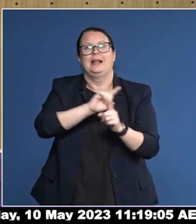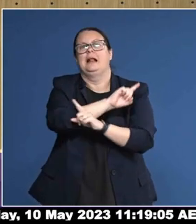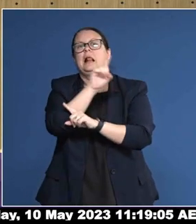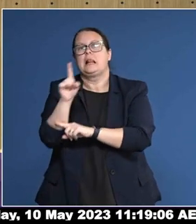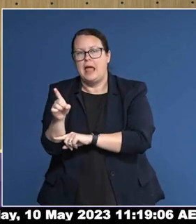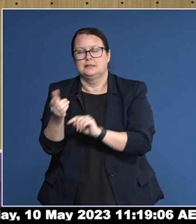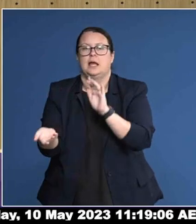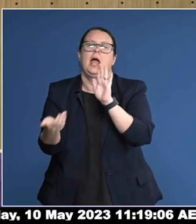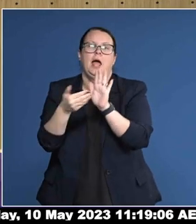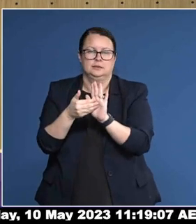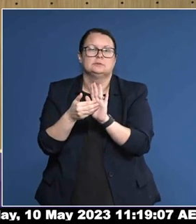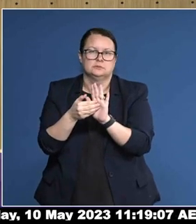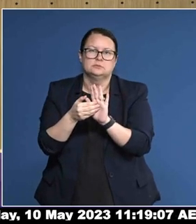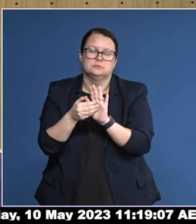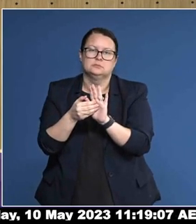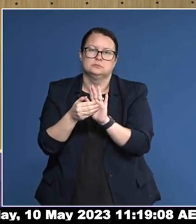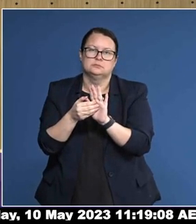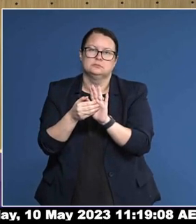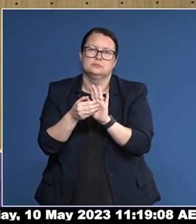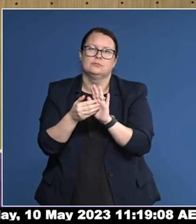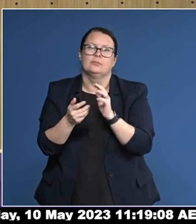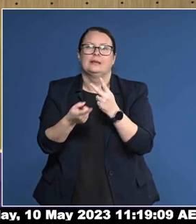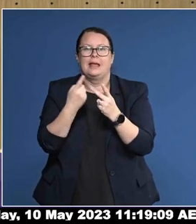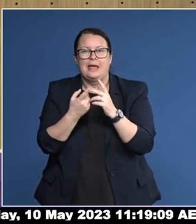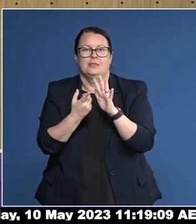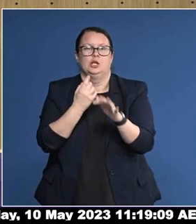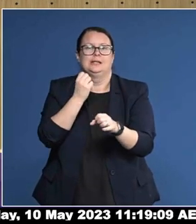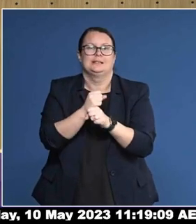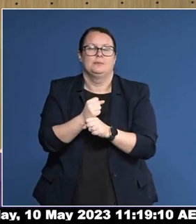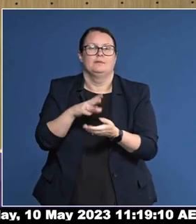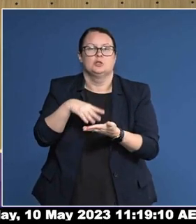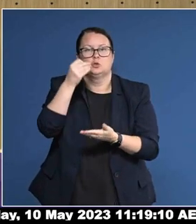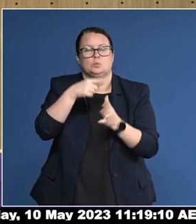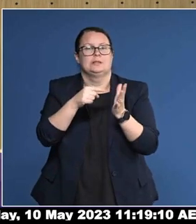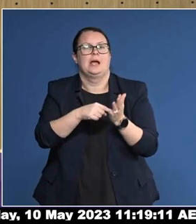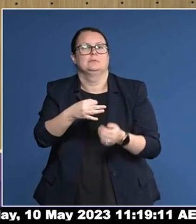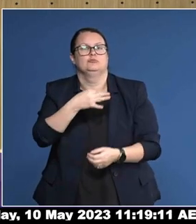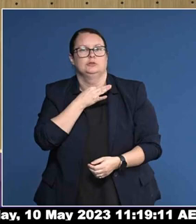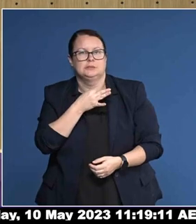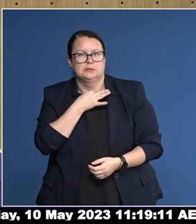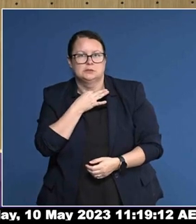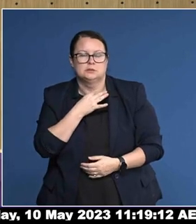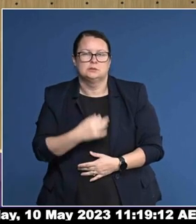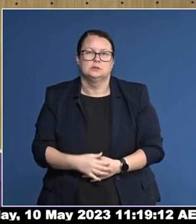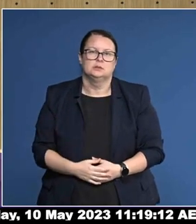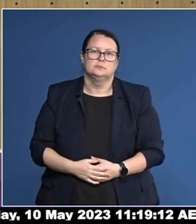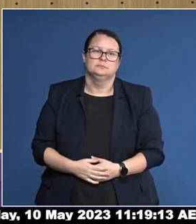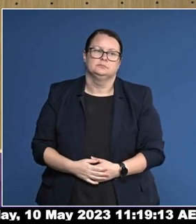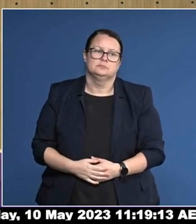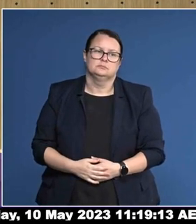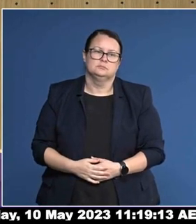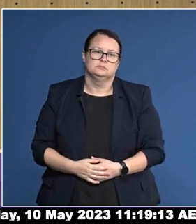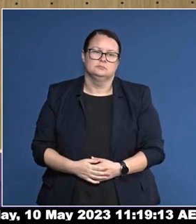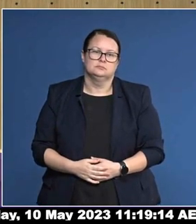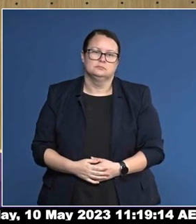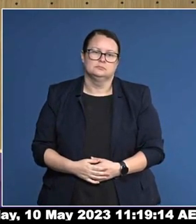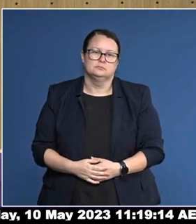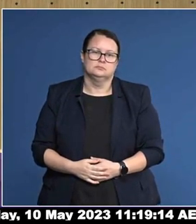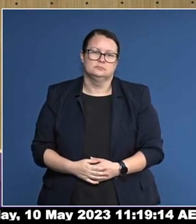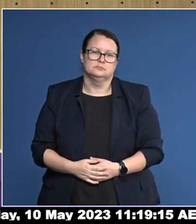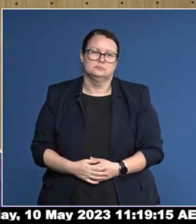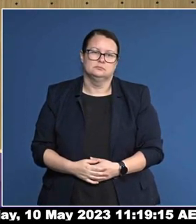provided further examples to school - to schools as to what might - on